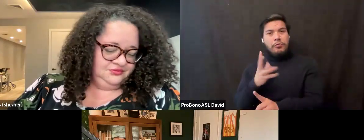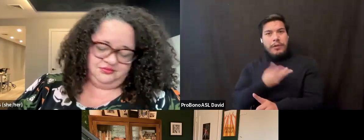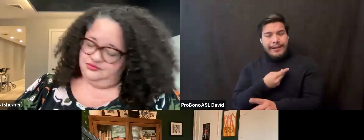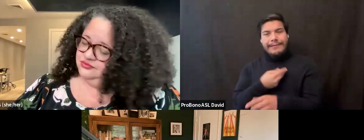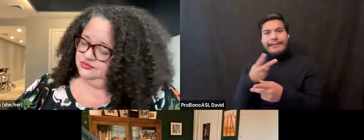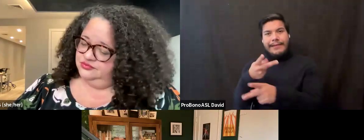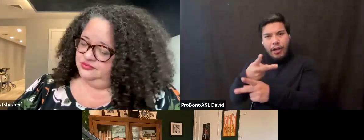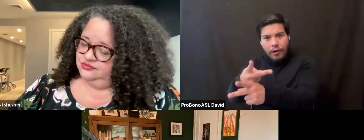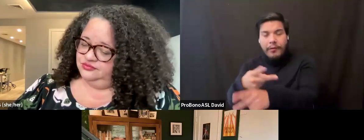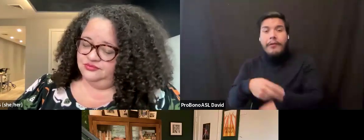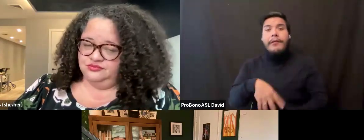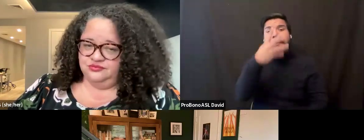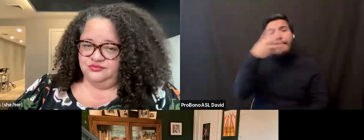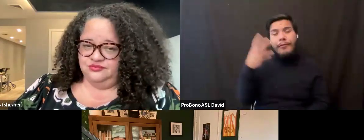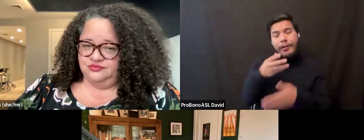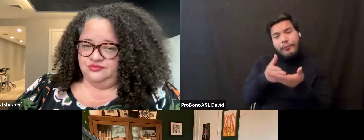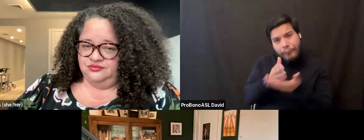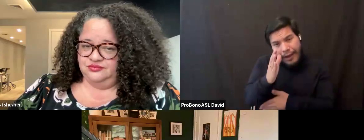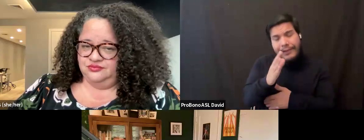and advancing support for immigrant rights in LGBT communities.